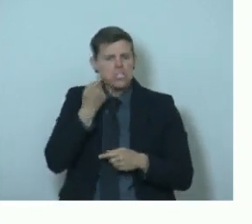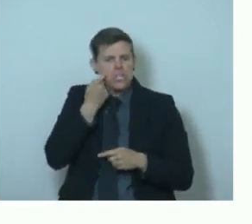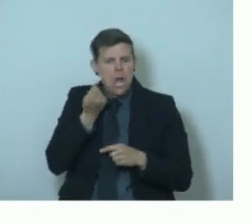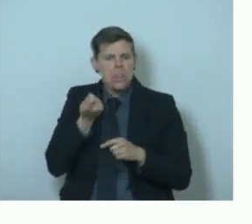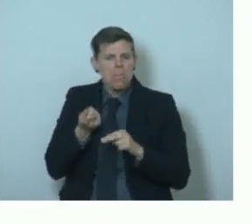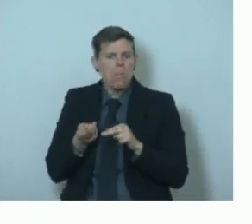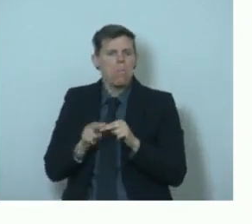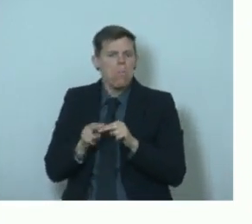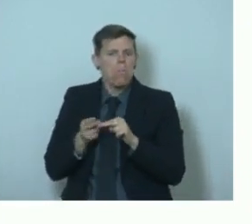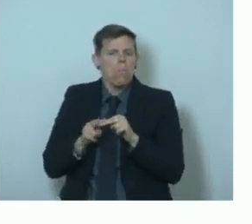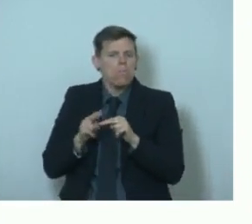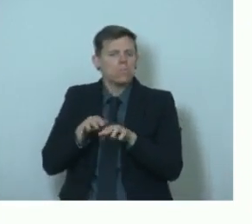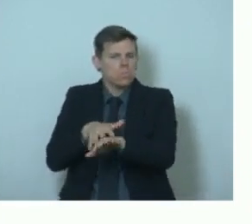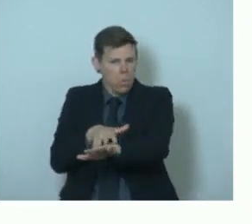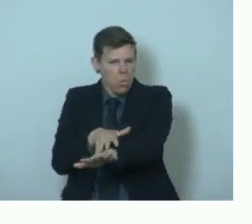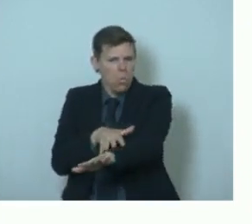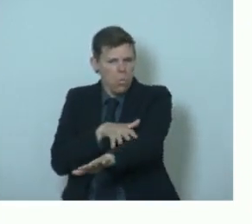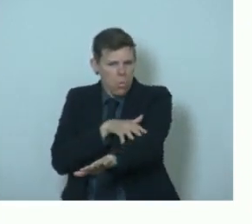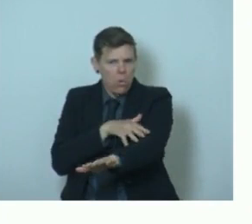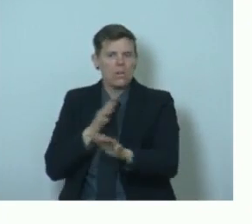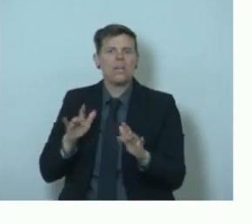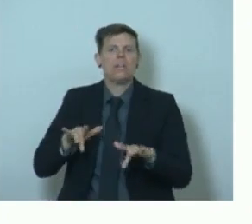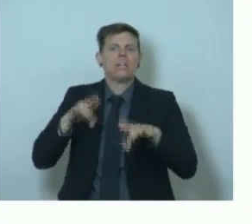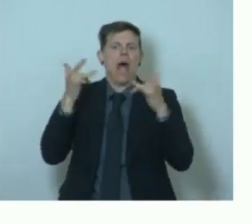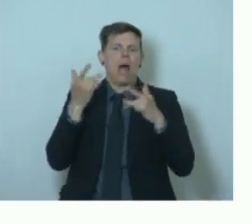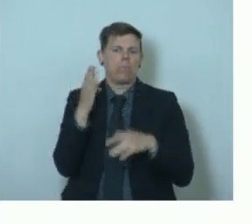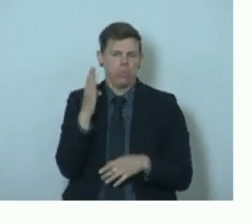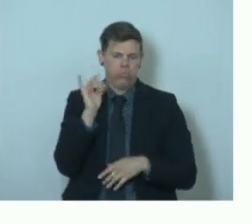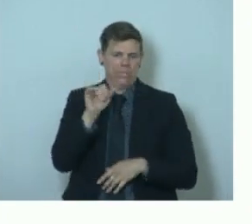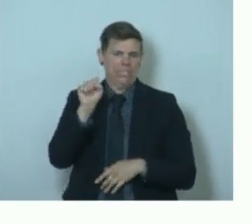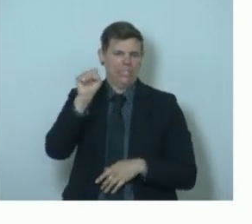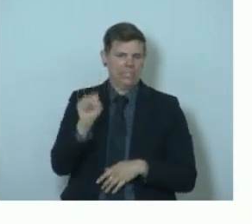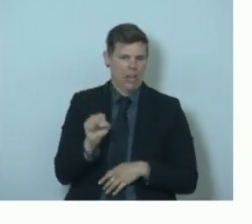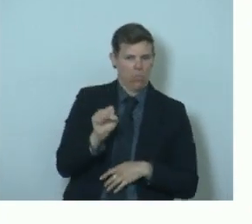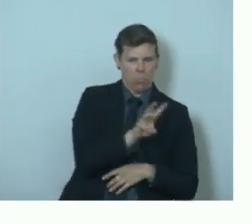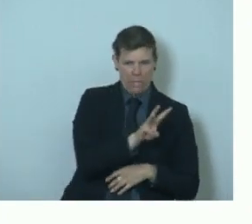YOU CAN SEE A SMALL NUMBER OF CASES.